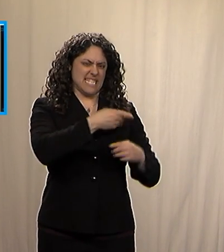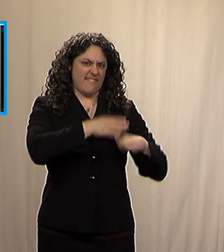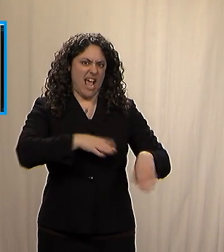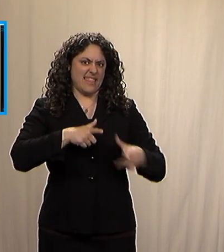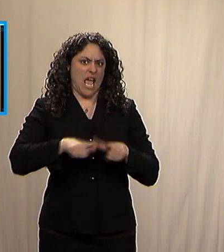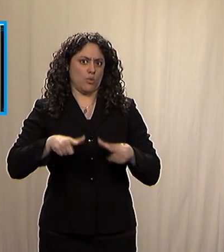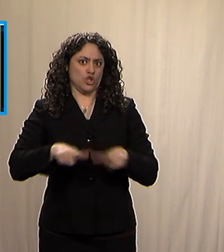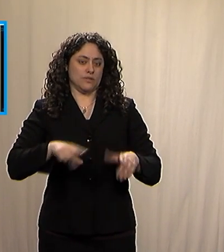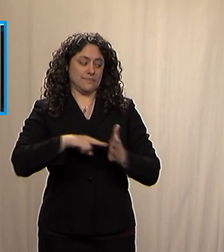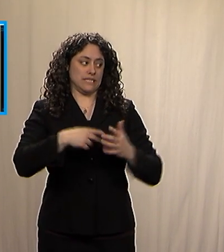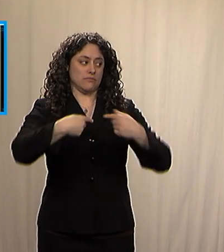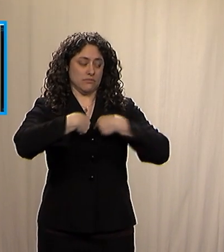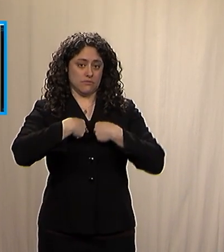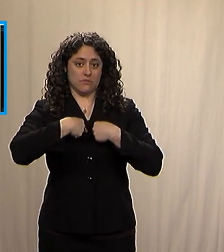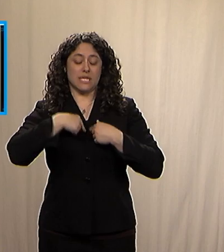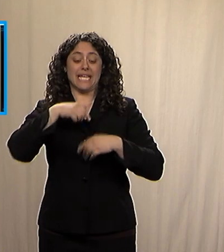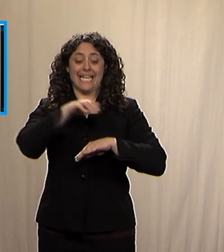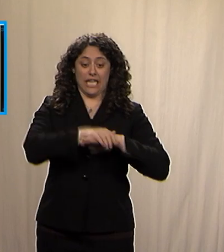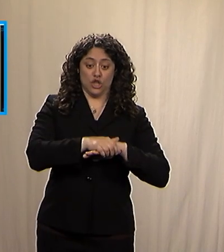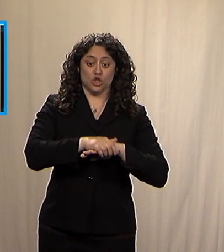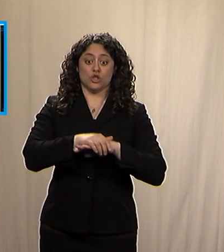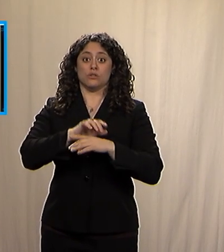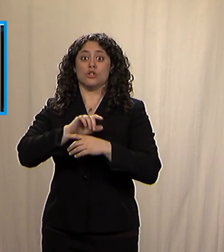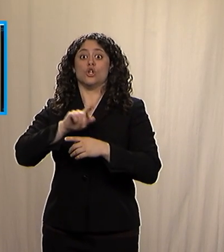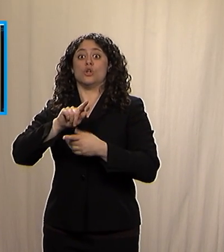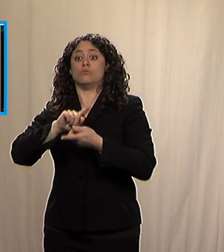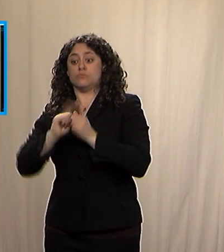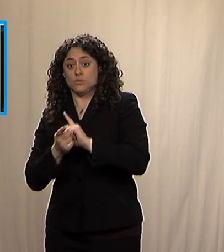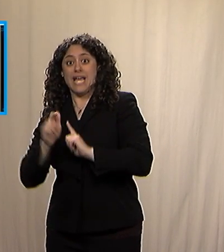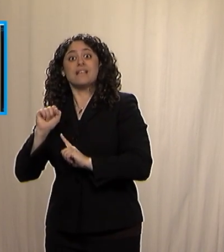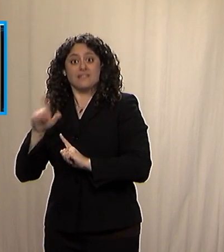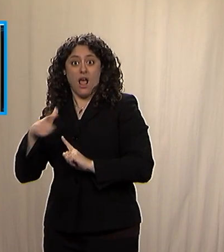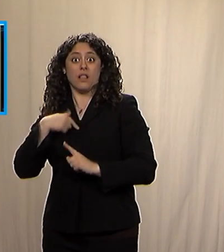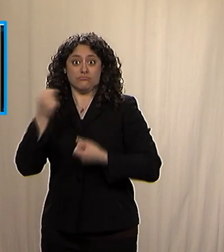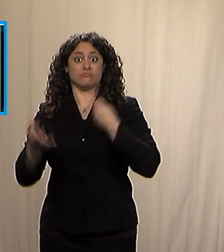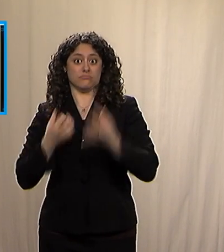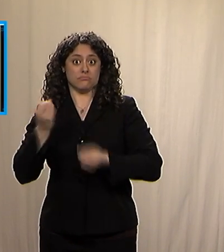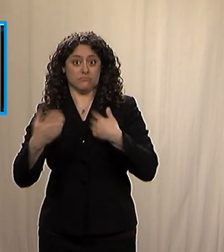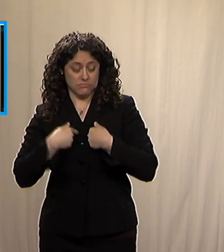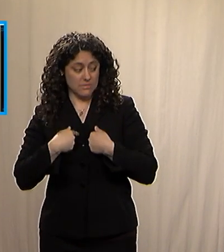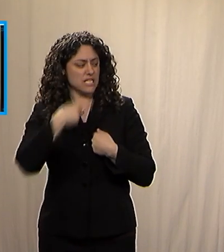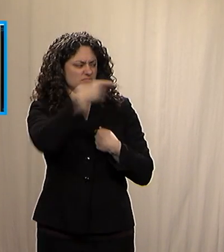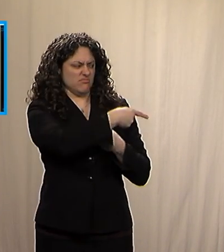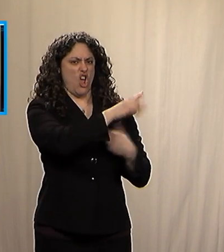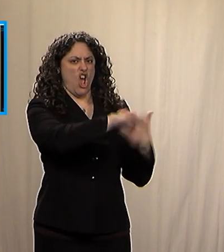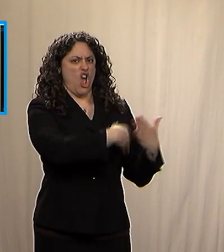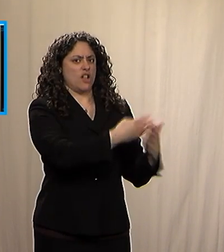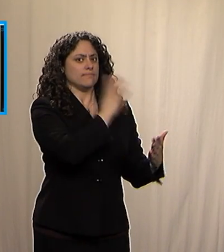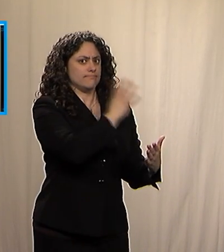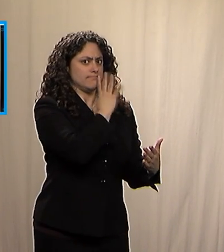And then the other person takes all the ASL to English. We kind of divide the language.